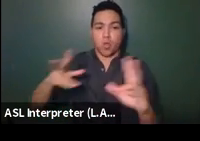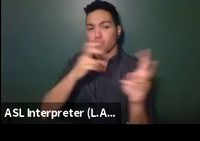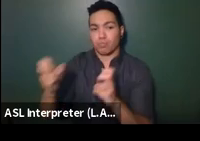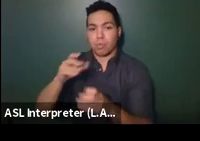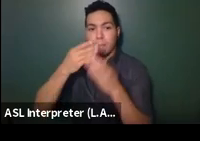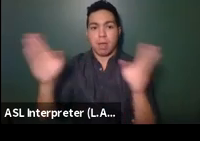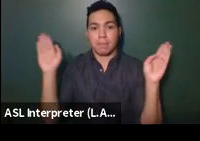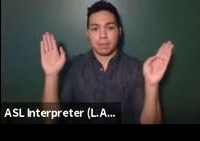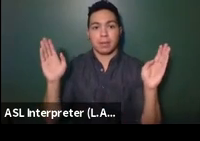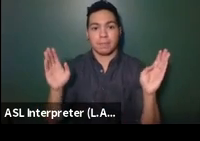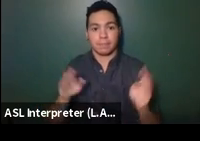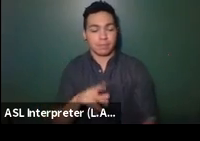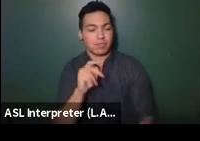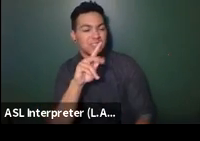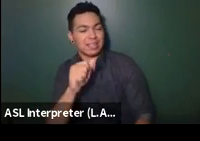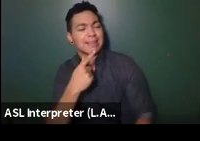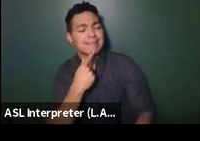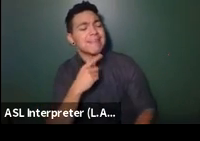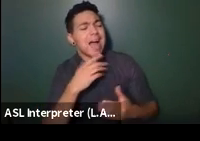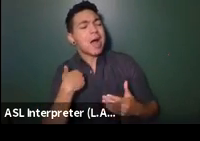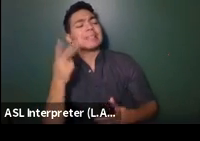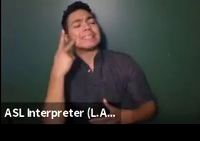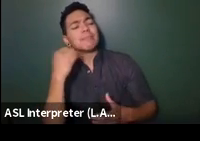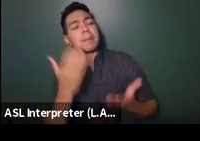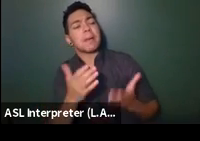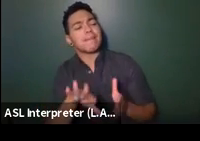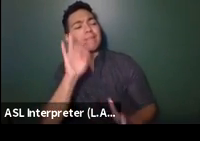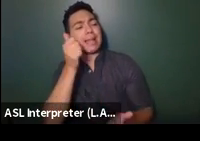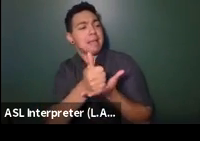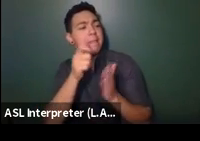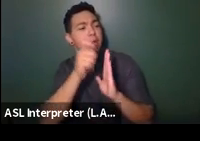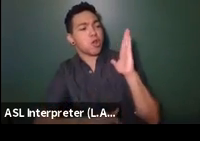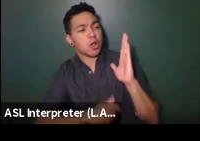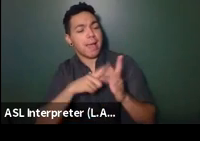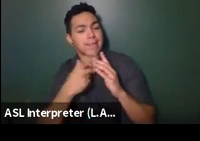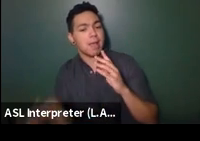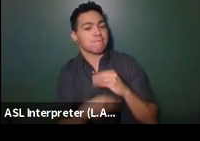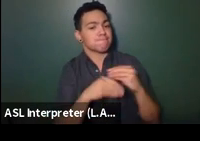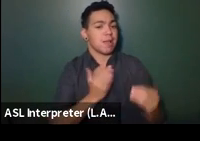Kristina Wambold: See if I can find a help article on that and add it to our resources. ESD 189 - Amy Colburn: Yeah, that'd be great. Thank you. Thank you.